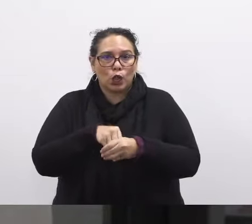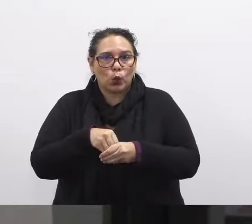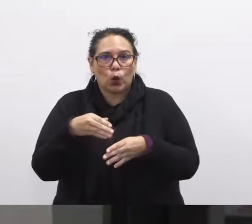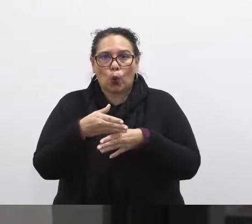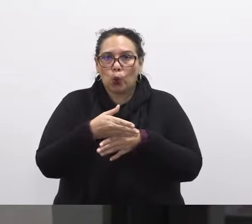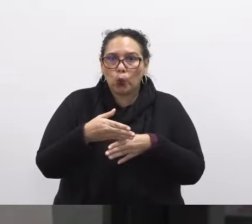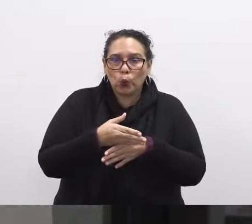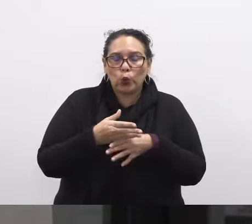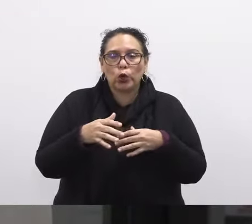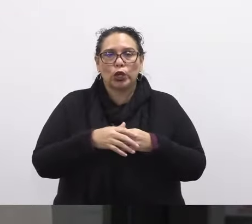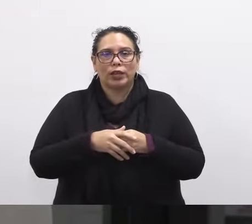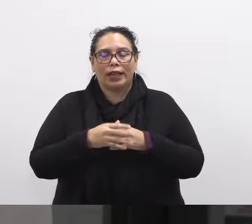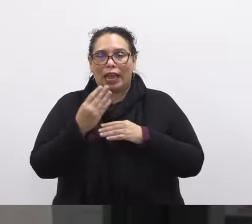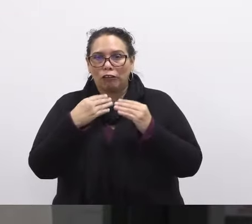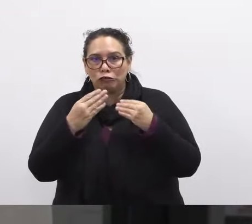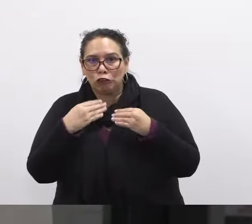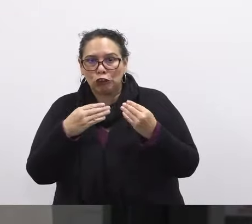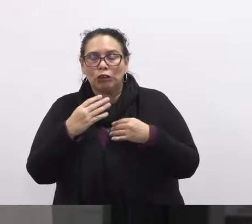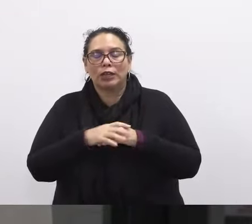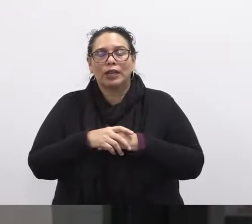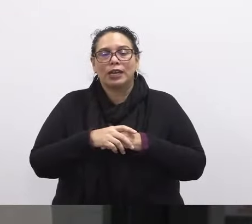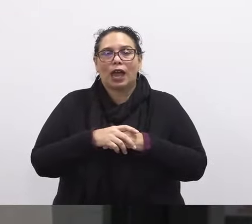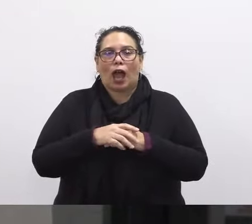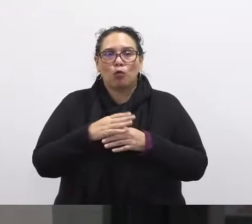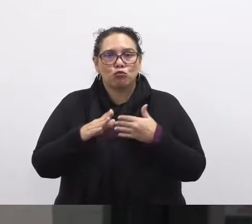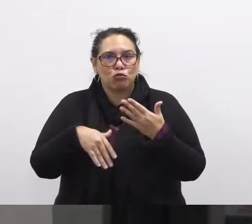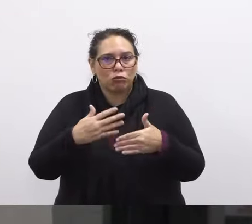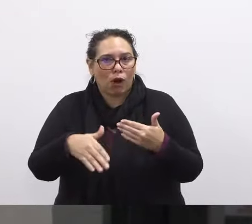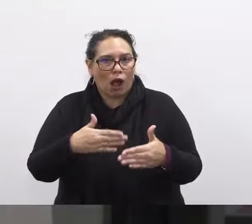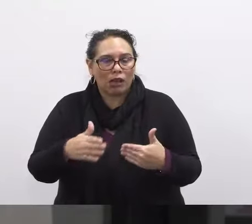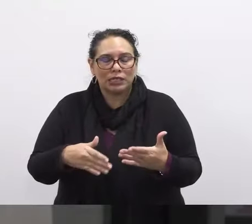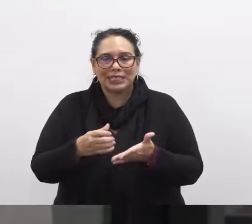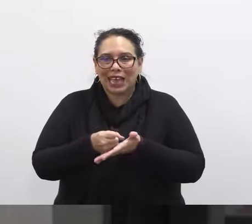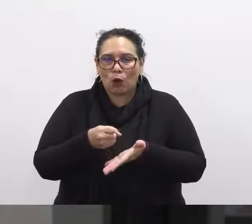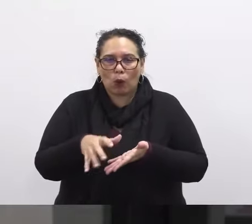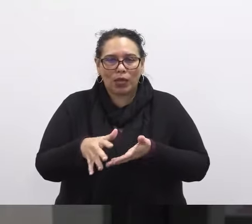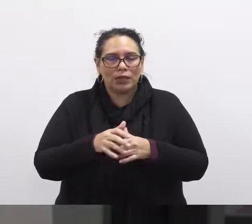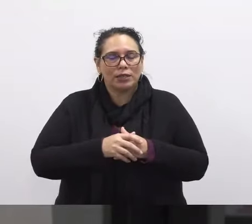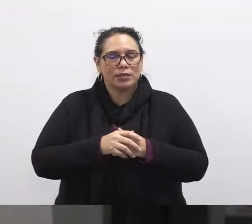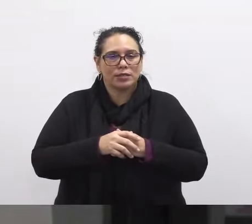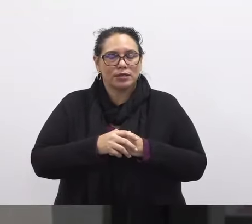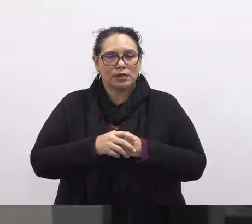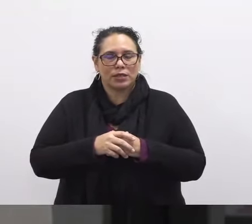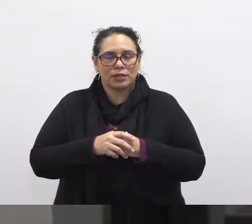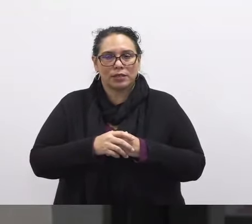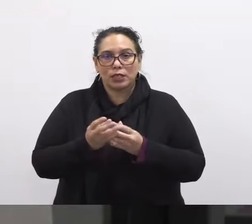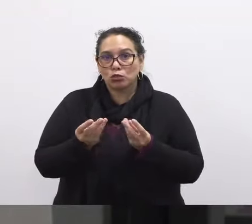green waste and food waste. And we process that waste into soil amendments,